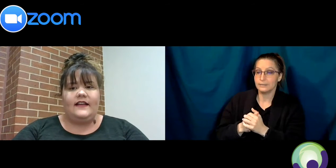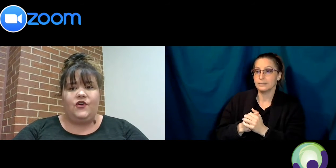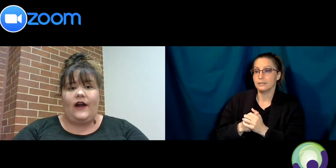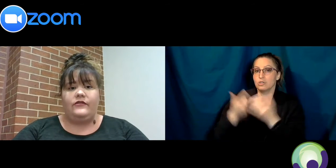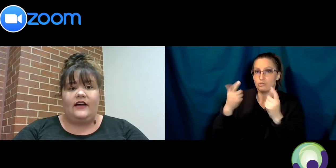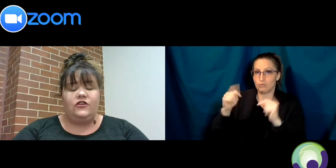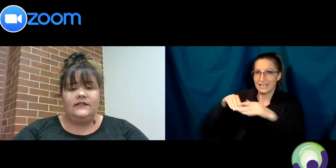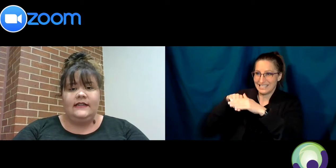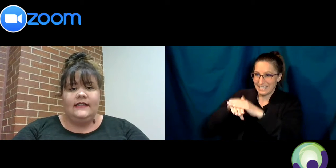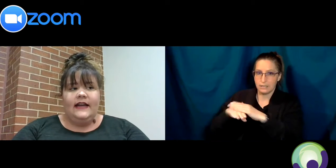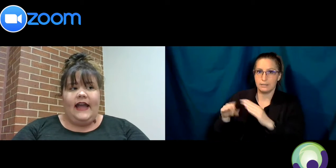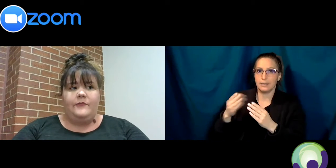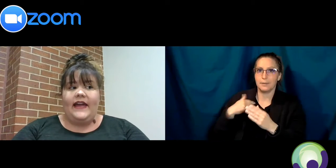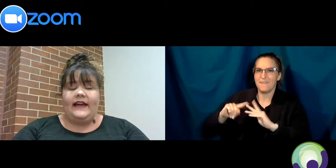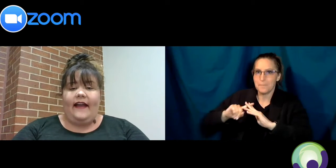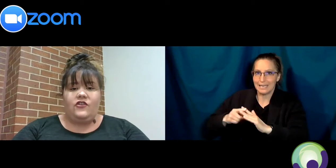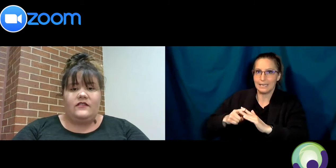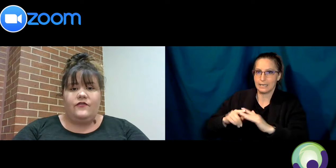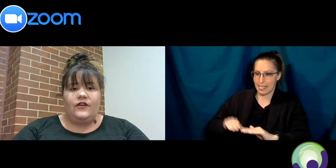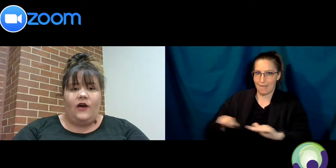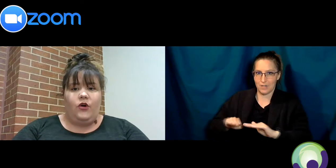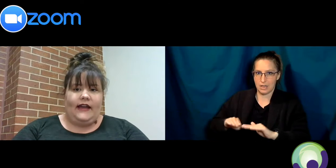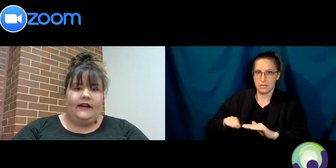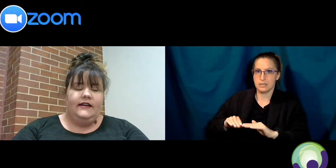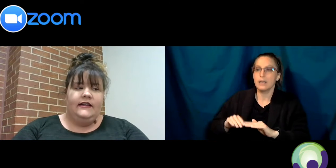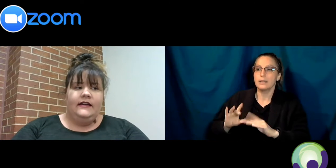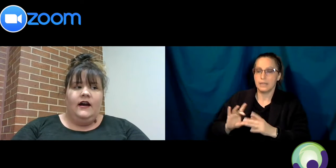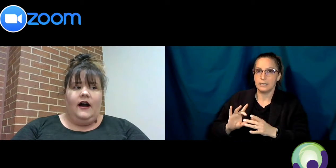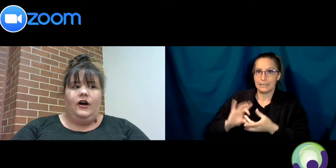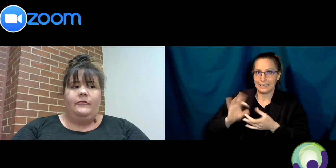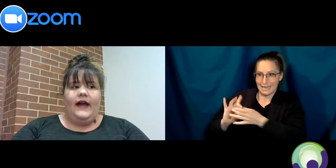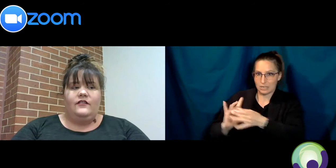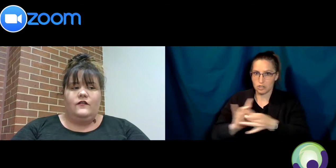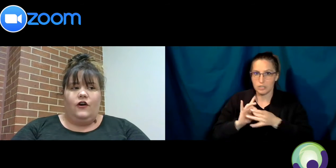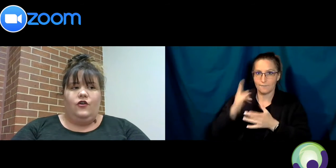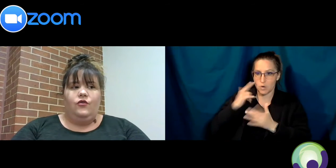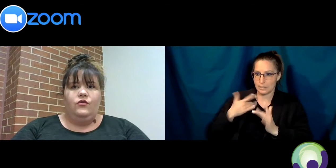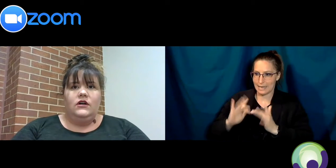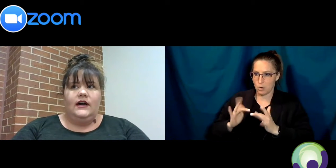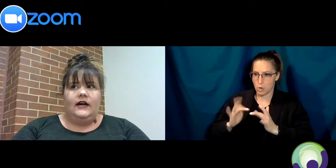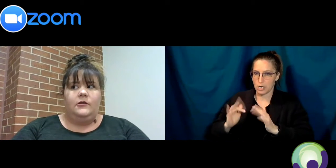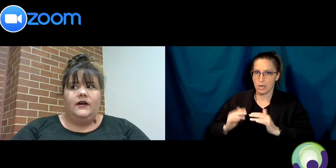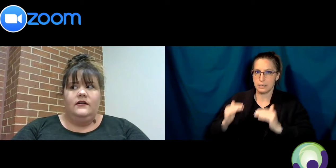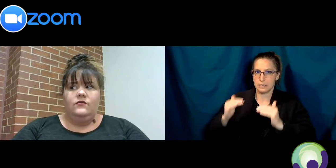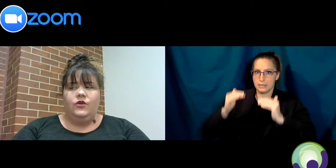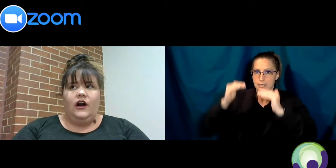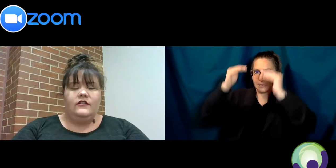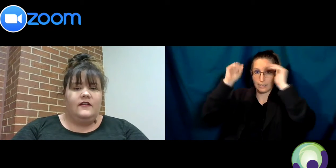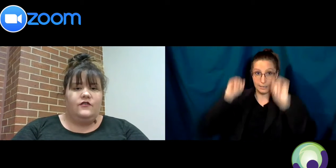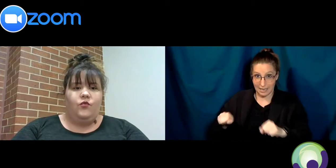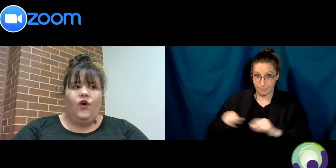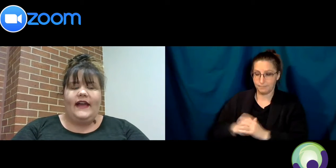at the ground level and make connections for networking. And so regardless of what